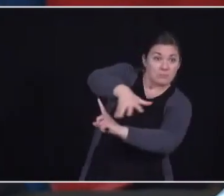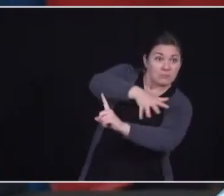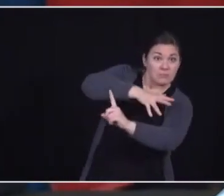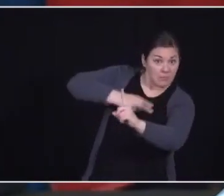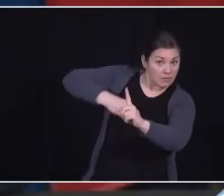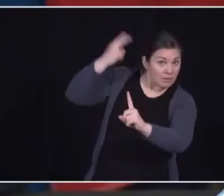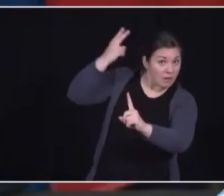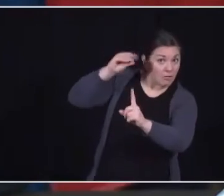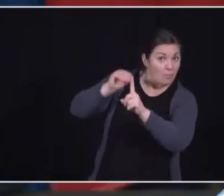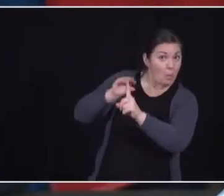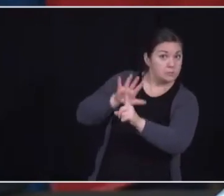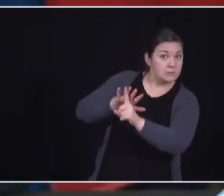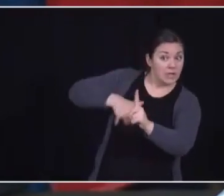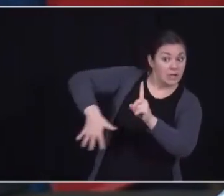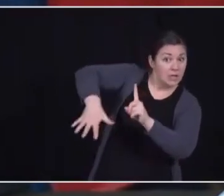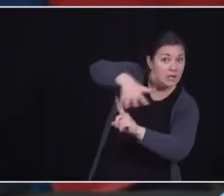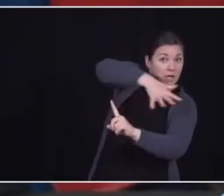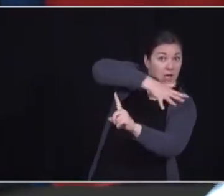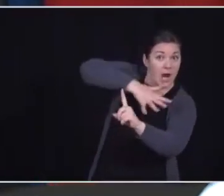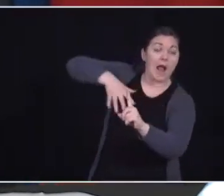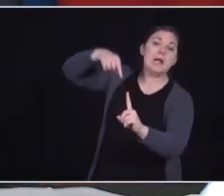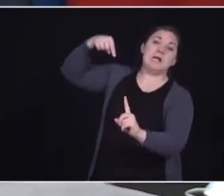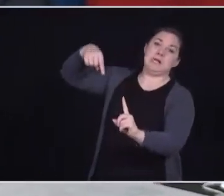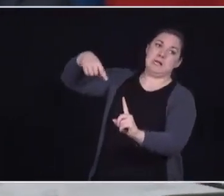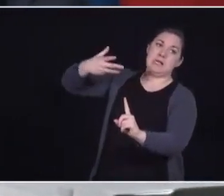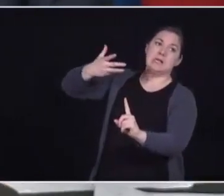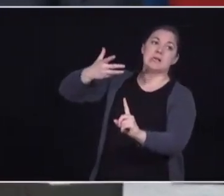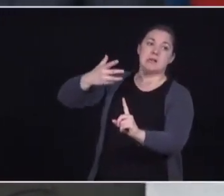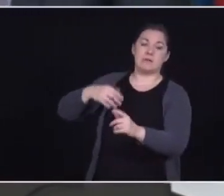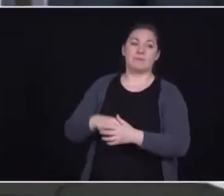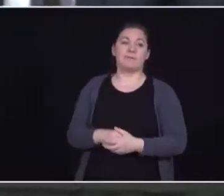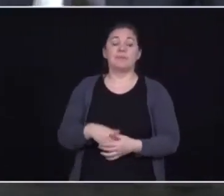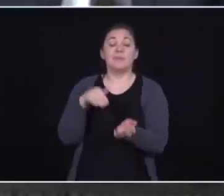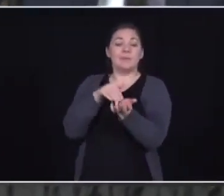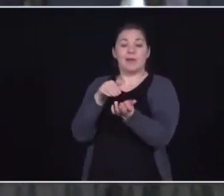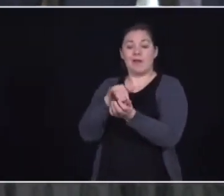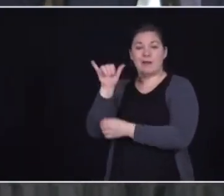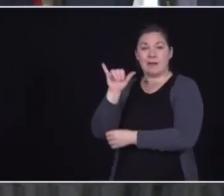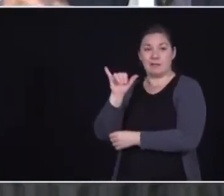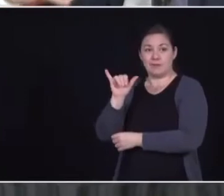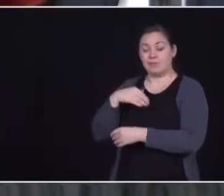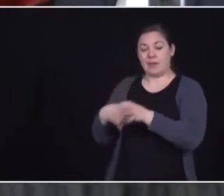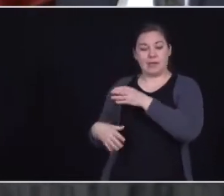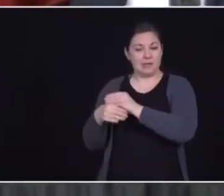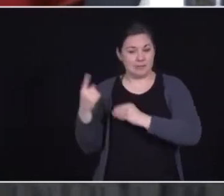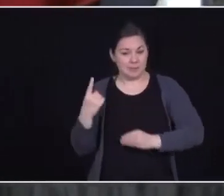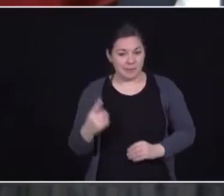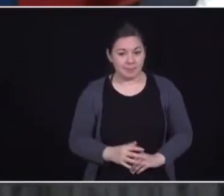mean it is the key, would be the area, and understanding the extent of the effects within the area.